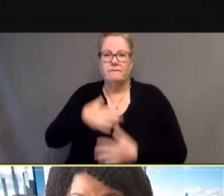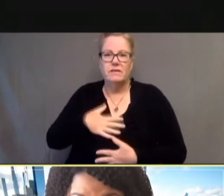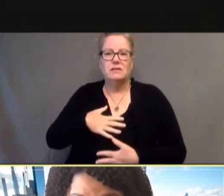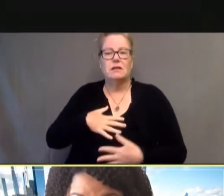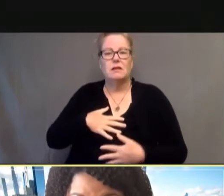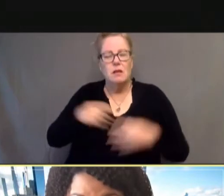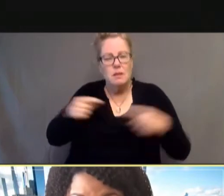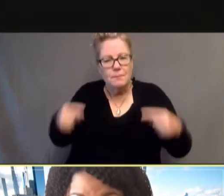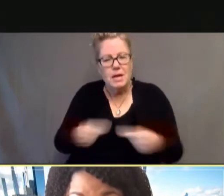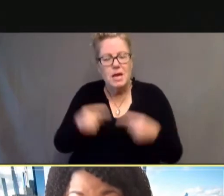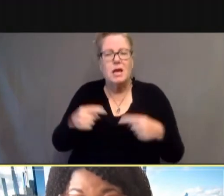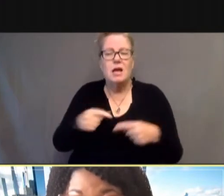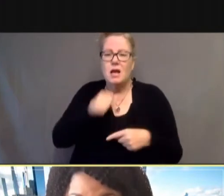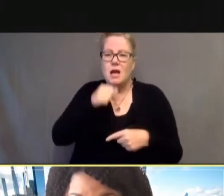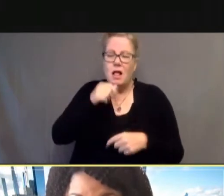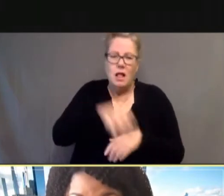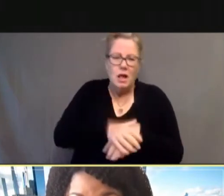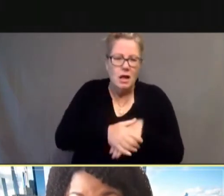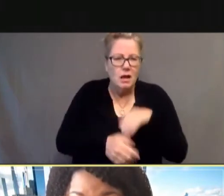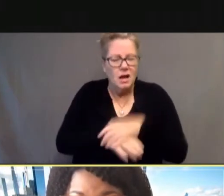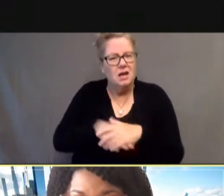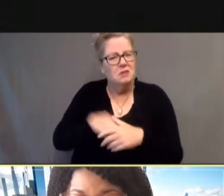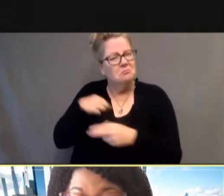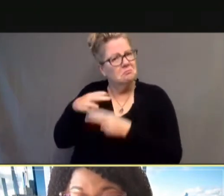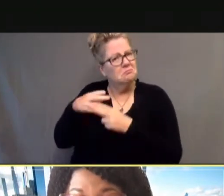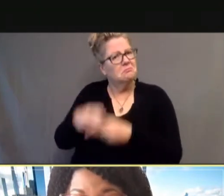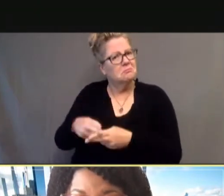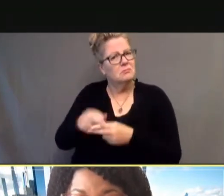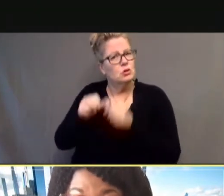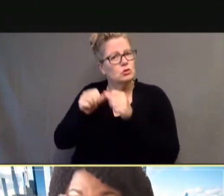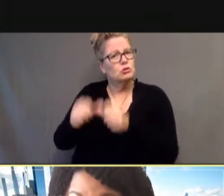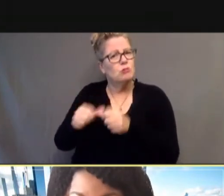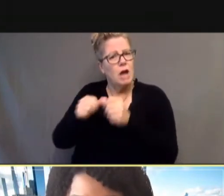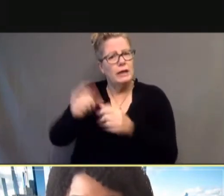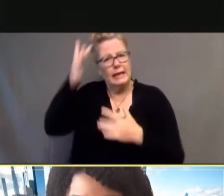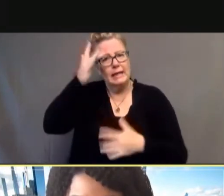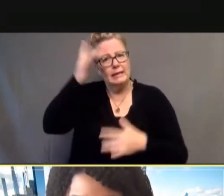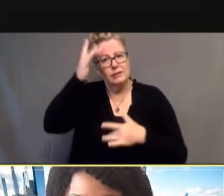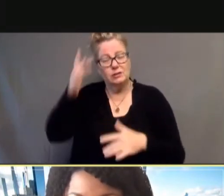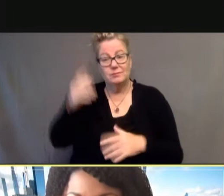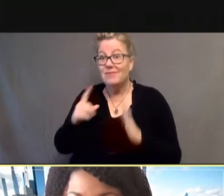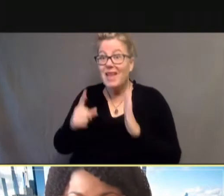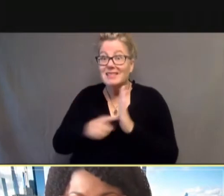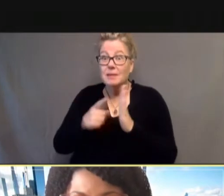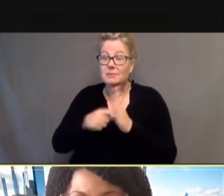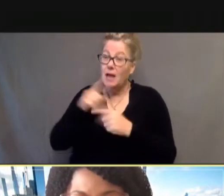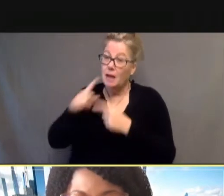It's considered a chronic condition. And sometimes when I'm flaring really badly it can cause